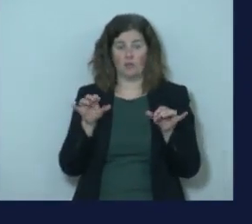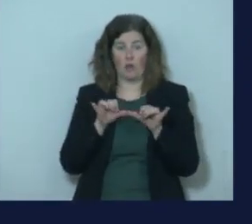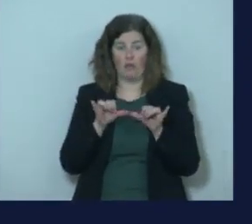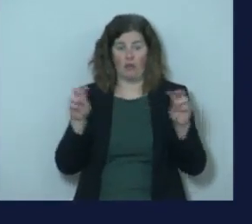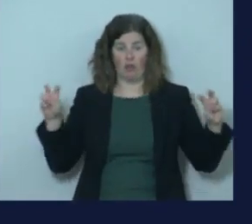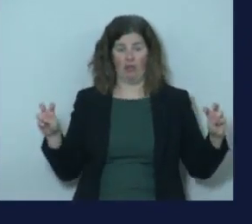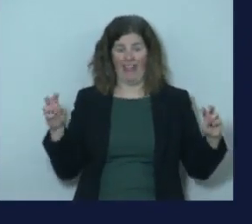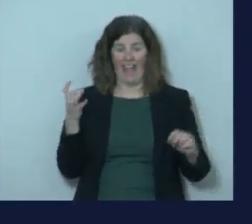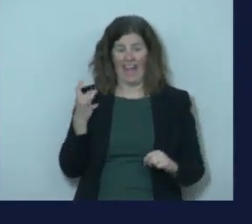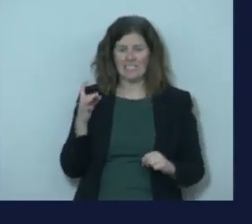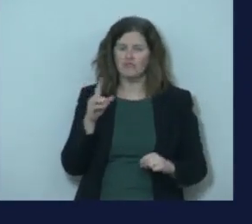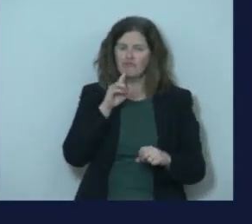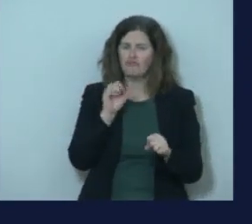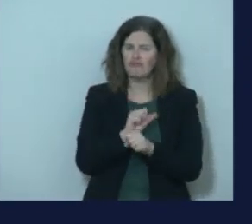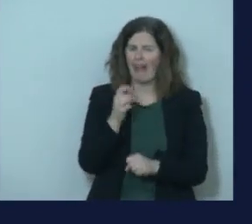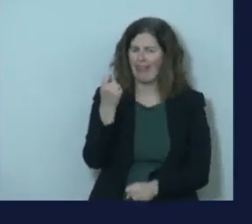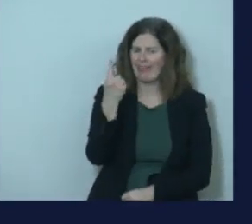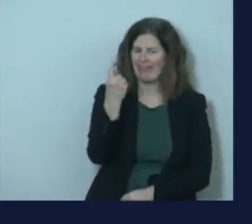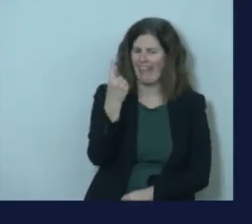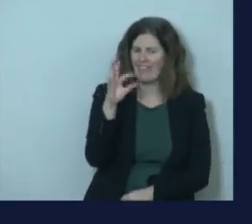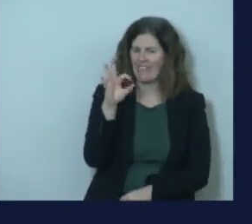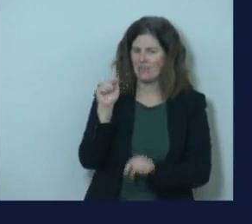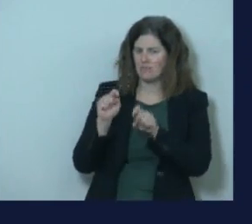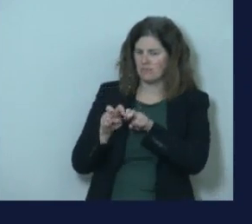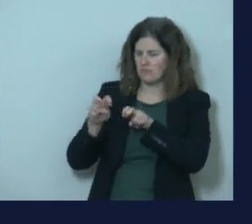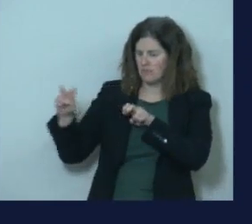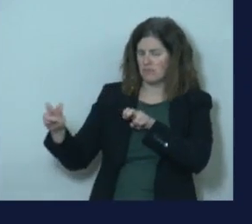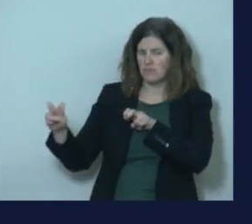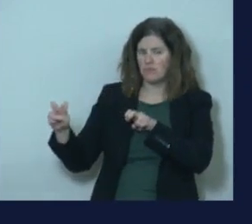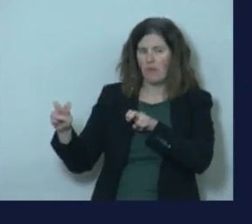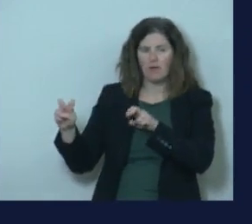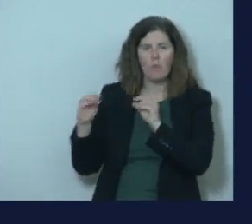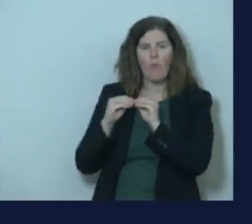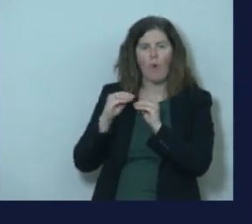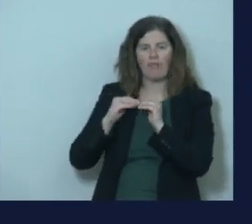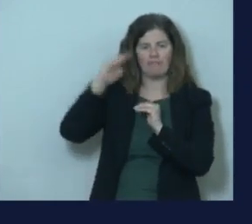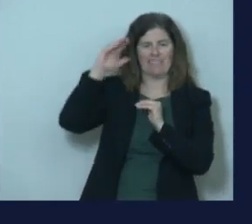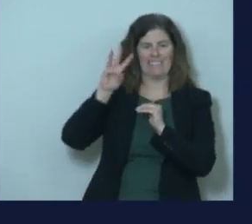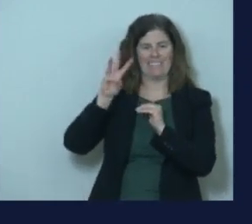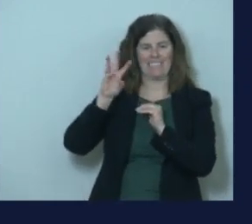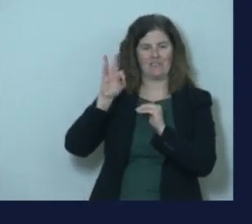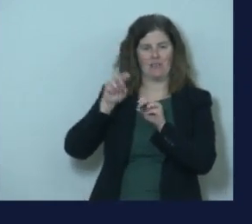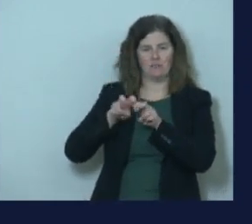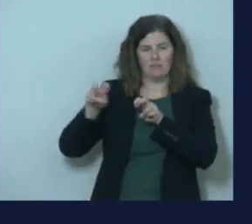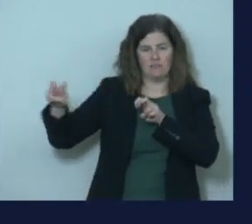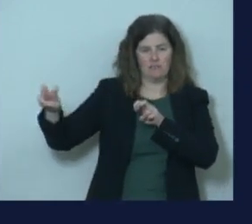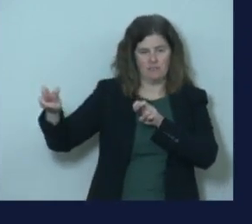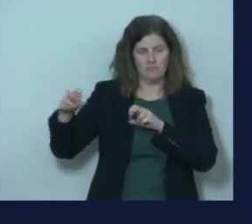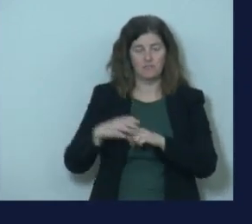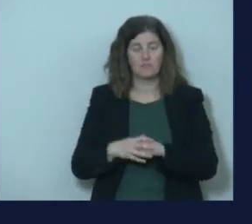KEEP 60 OF PUBLIC -- PHYSICAL DISTANCE IN PUBLIC SPACES.